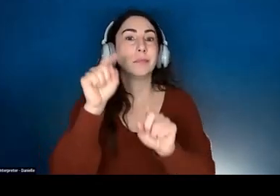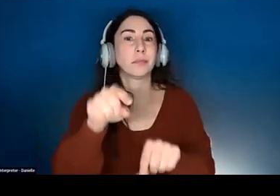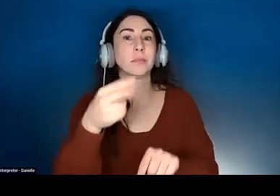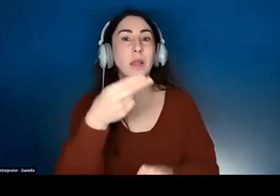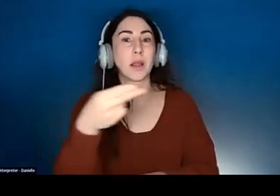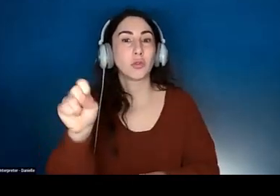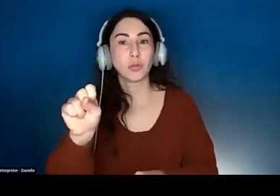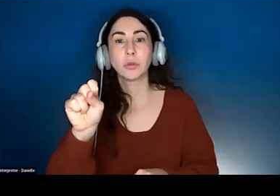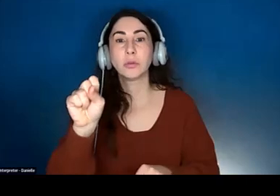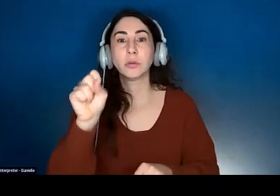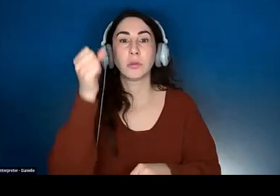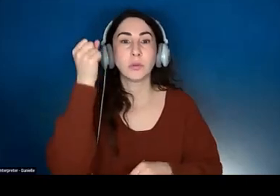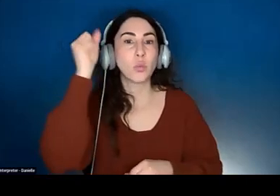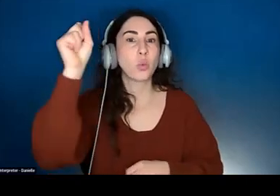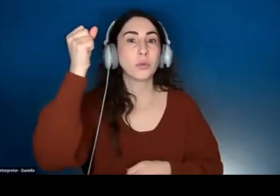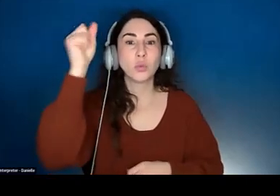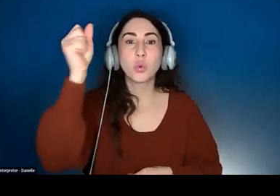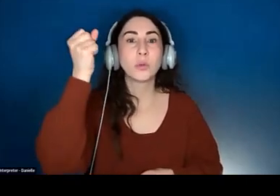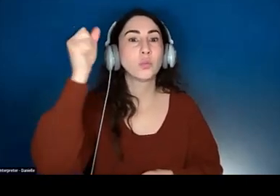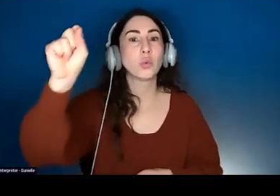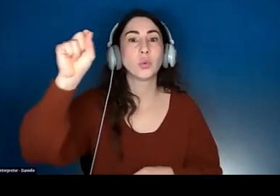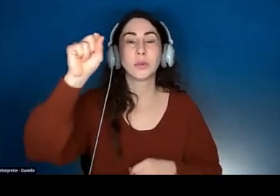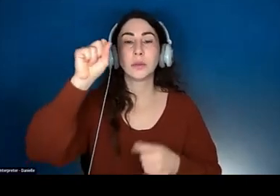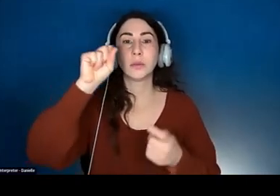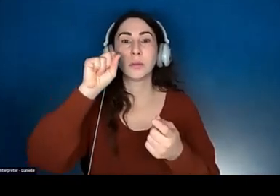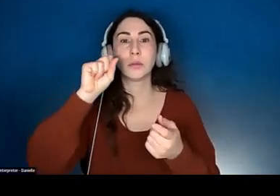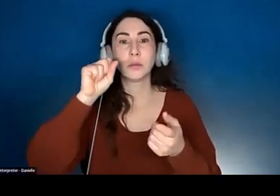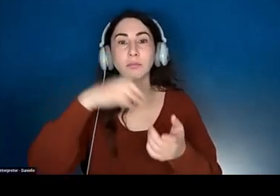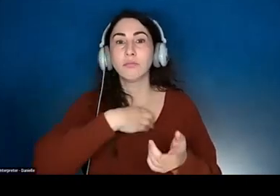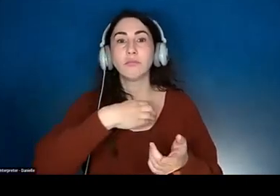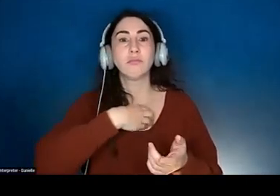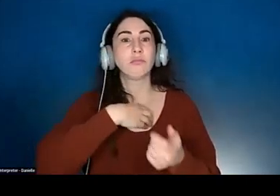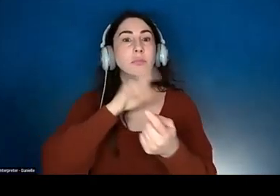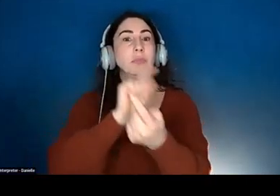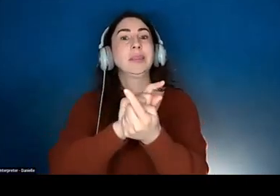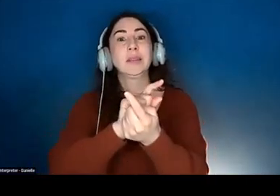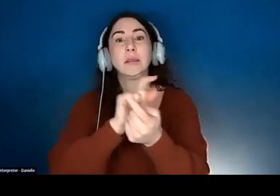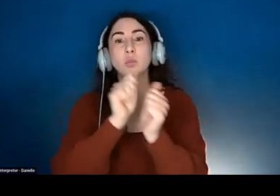with officials from the department. And they met